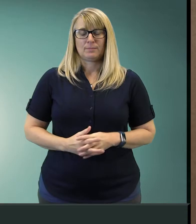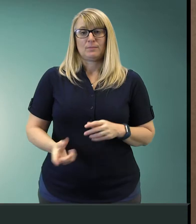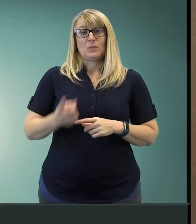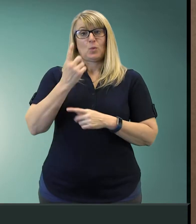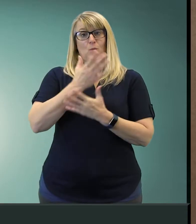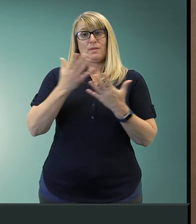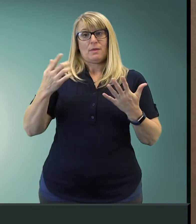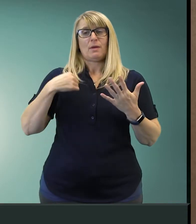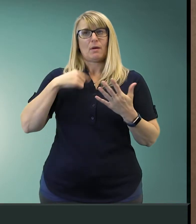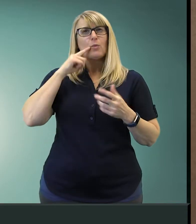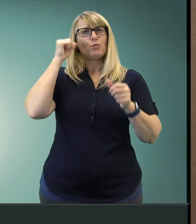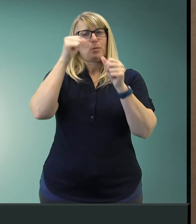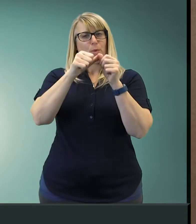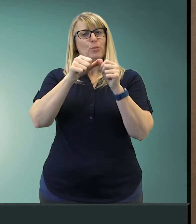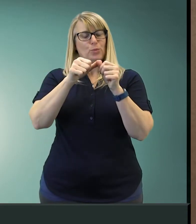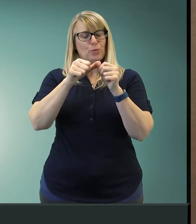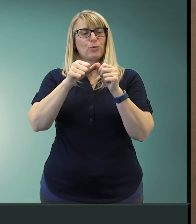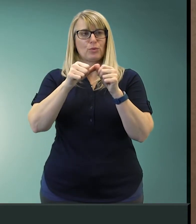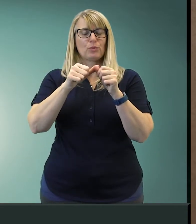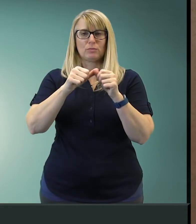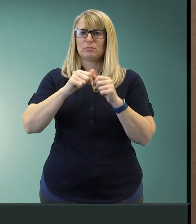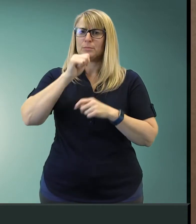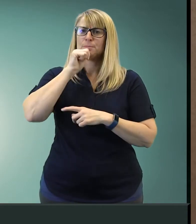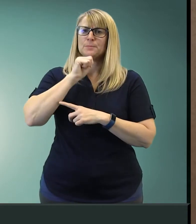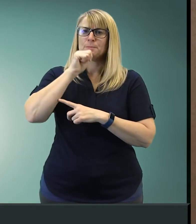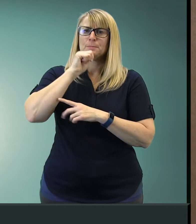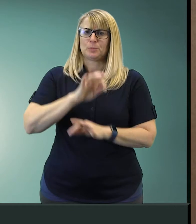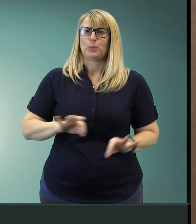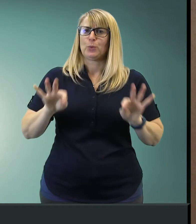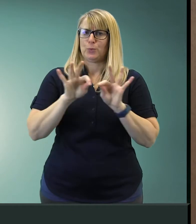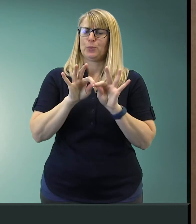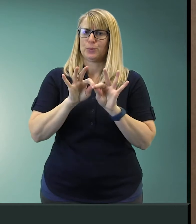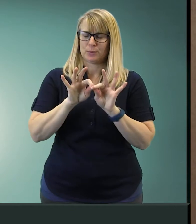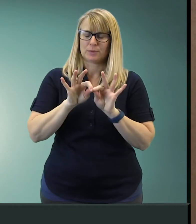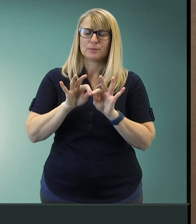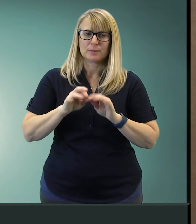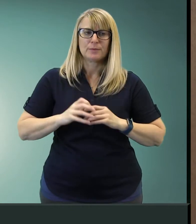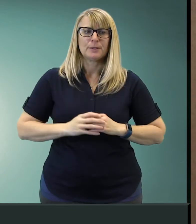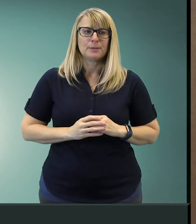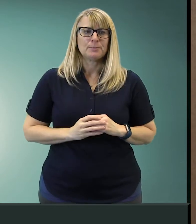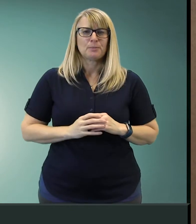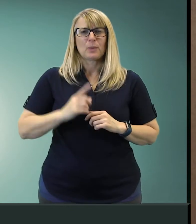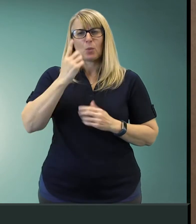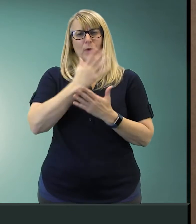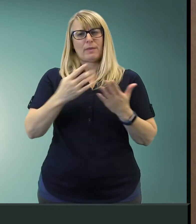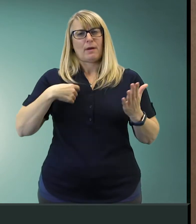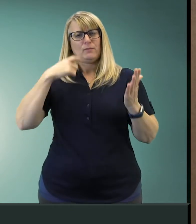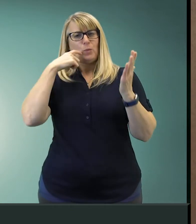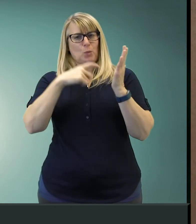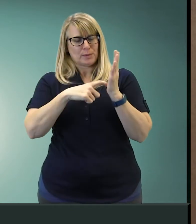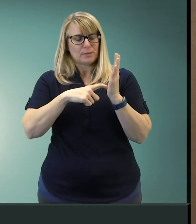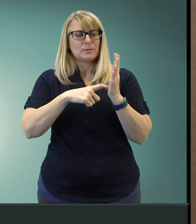One thing that I would really keep in mind is patience. Because one thing that I've noticed